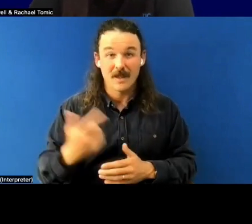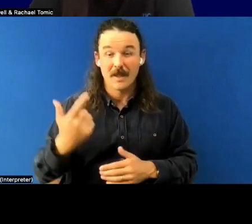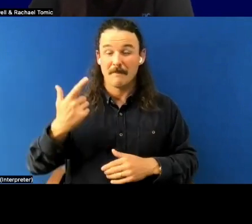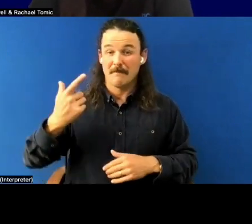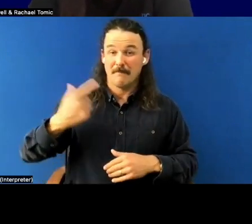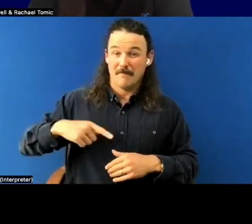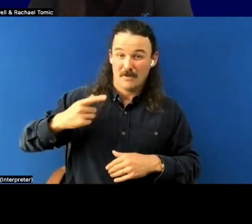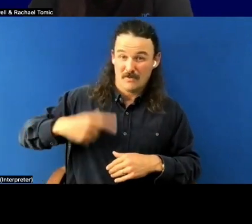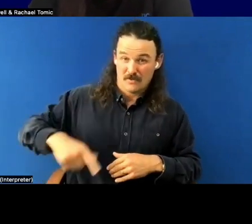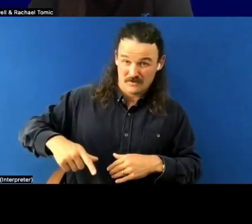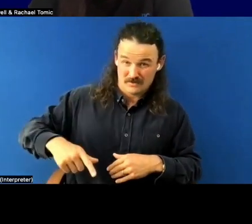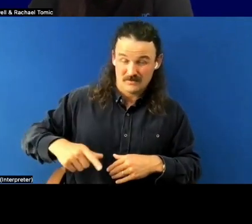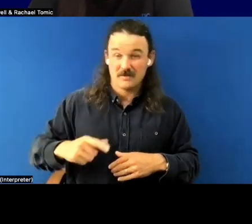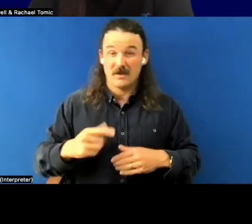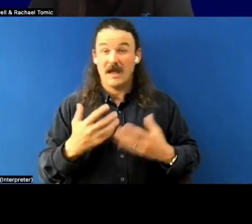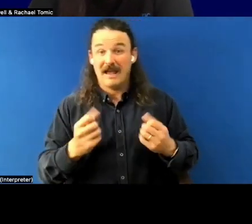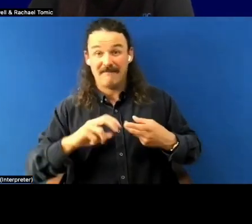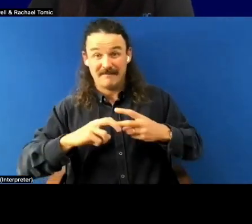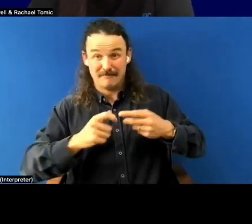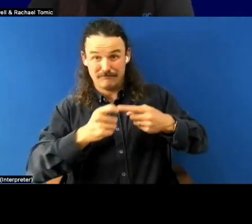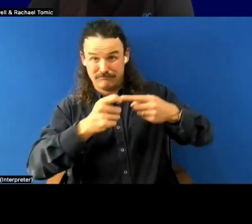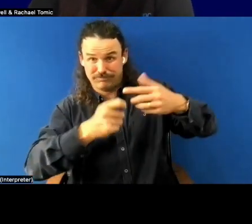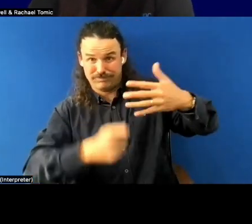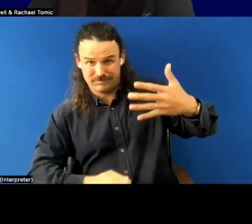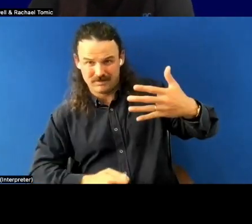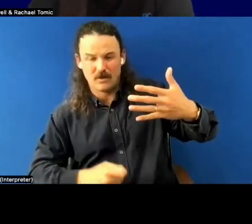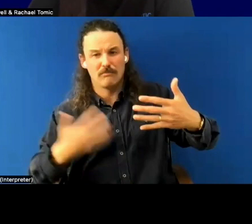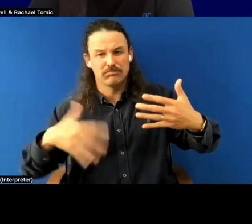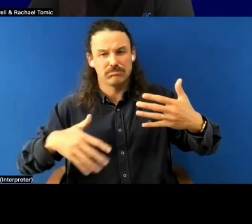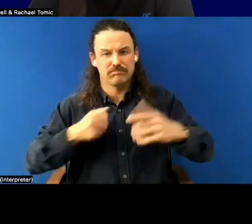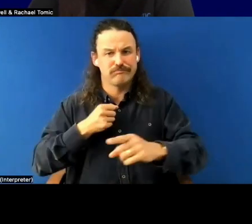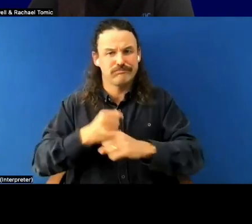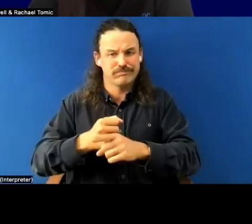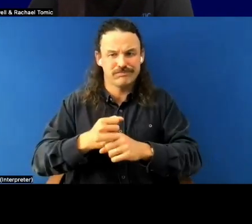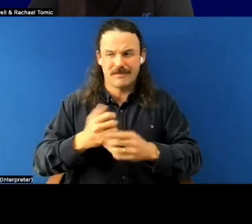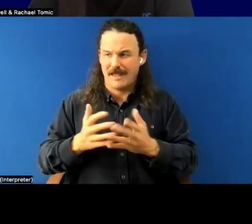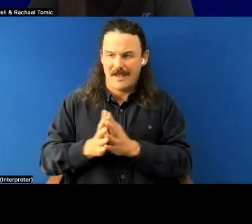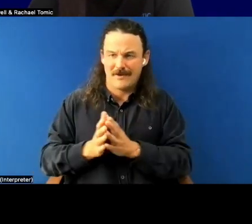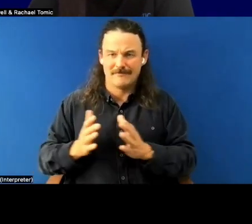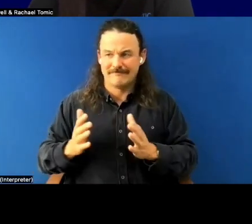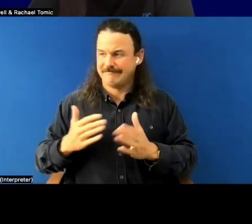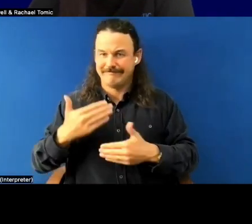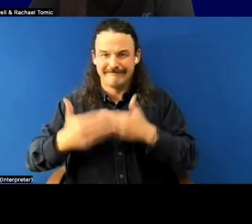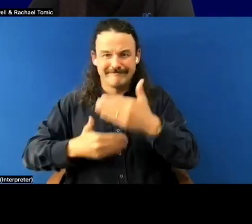the individual's functioning. These kids need specialist supports in place who have